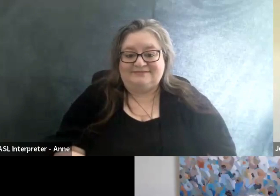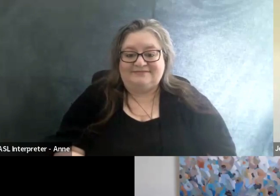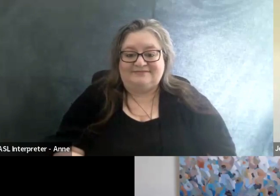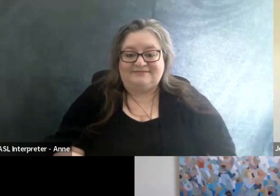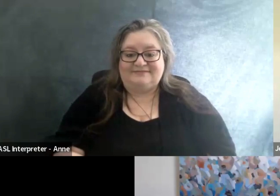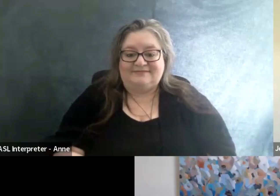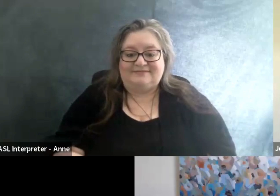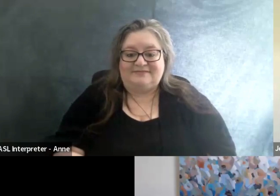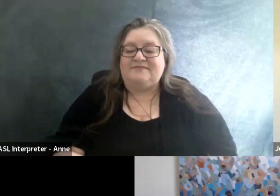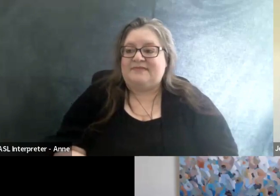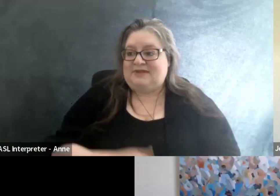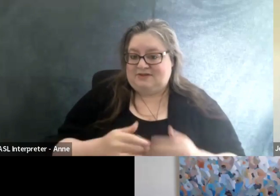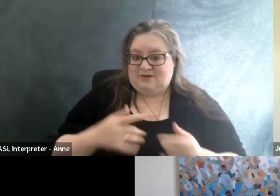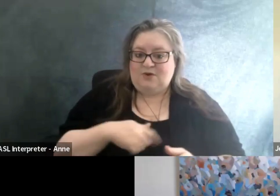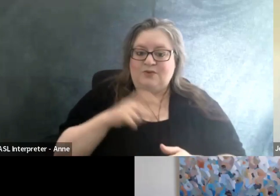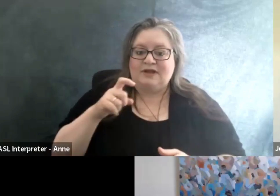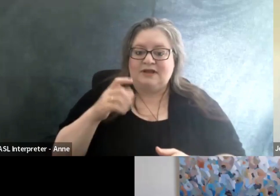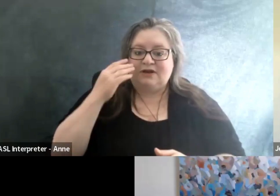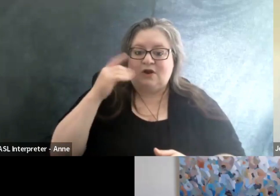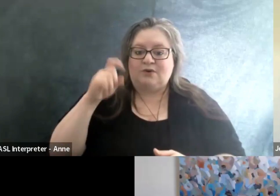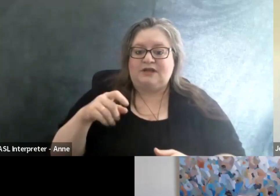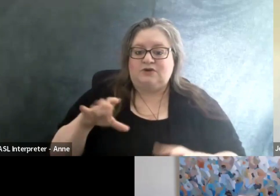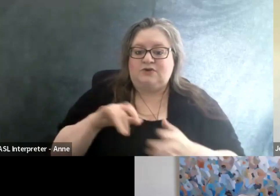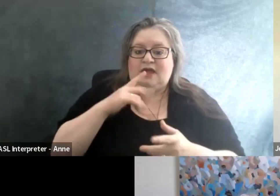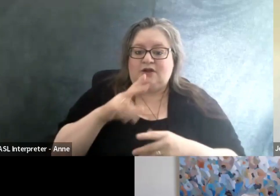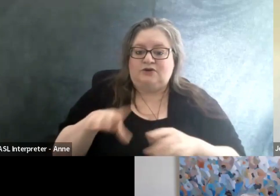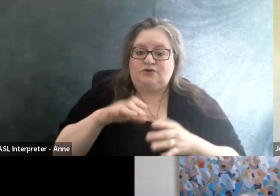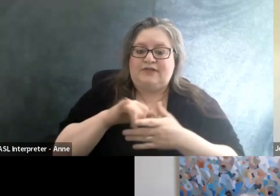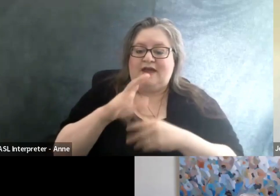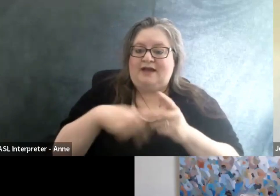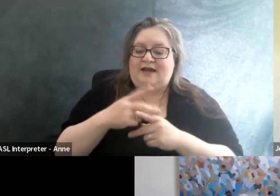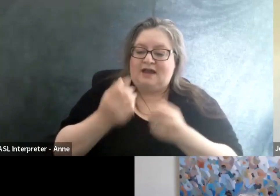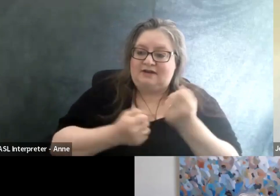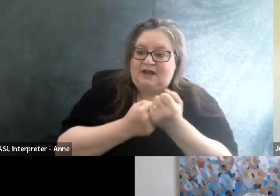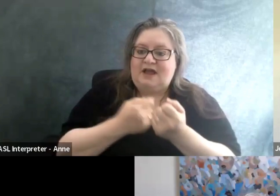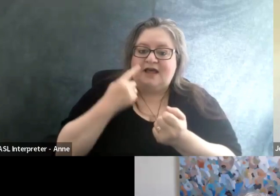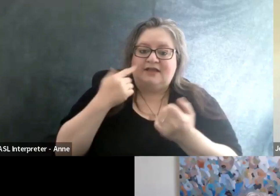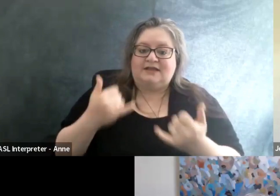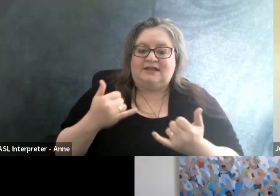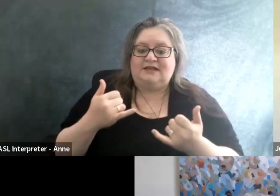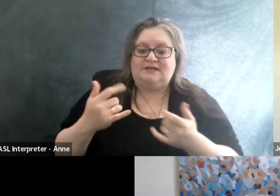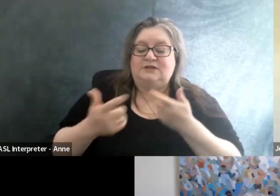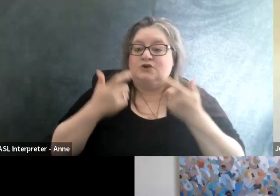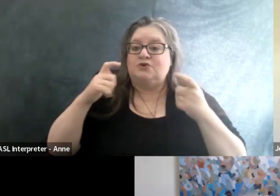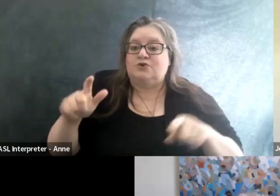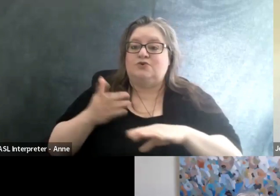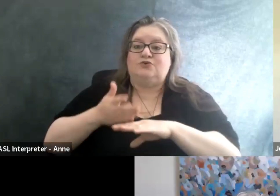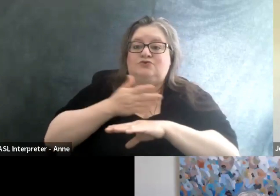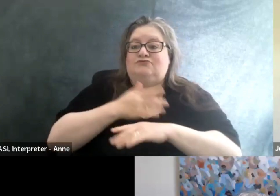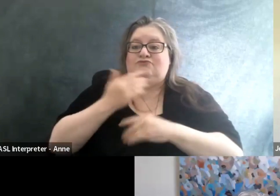Terry Camacho-Gonsalves: So though we know we need to do that kind of advocating, I think this is a pretty huge step in the right direction, you know,